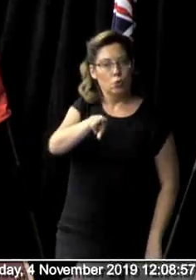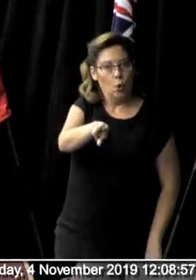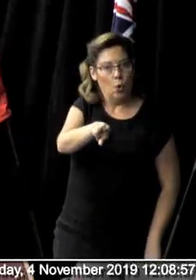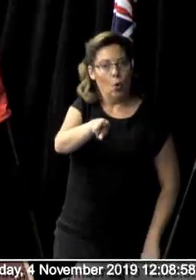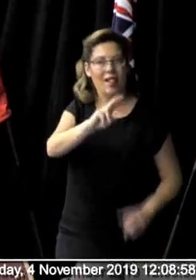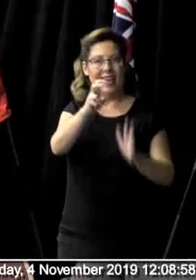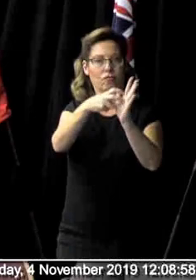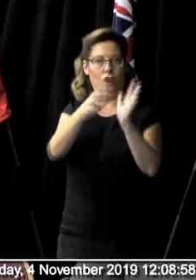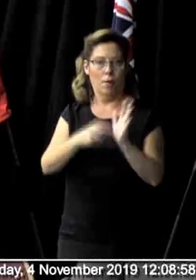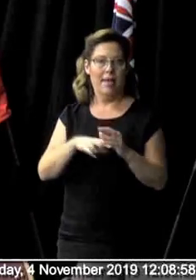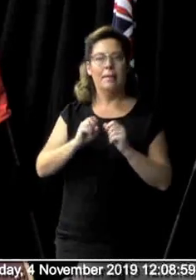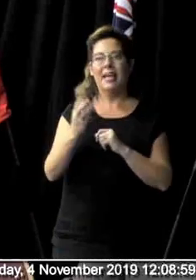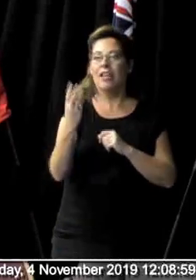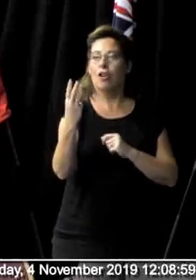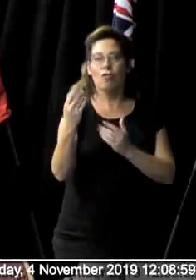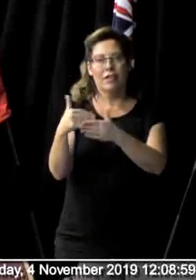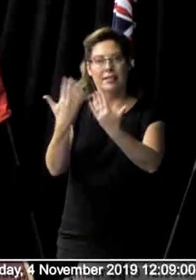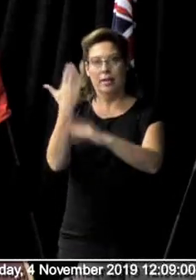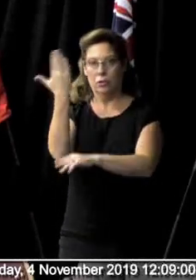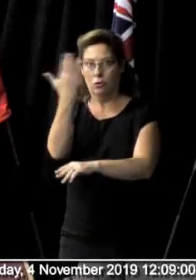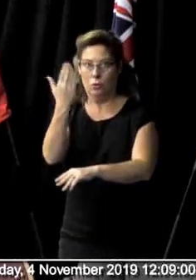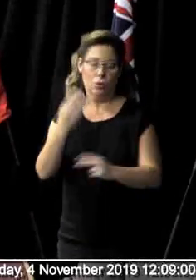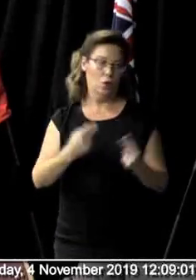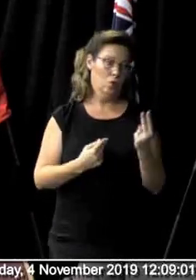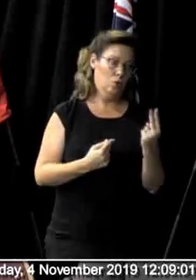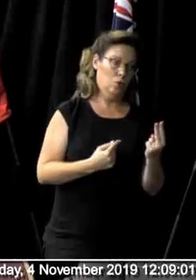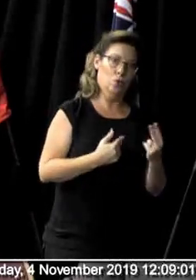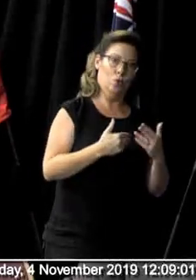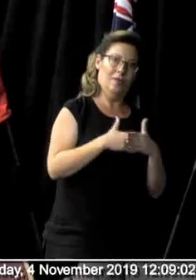school and then two days at the Early Childhood Development Program.